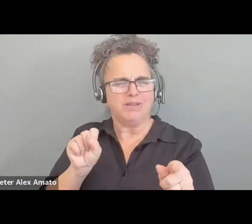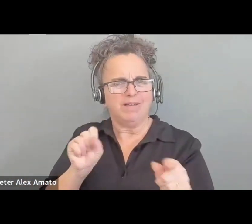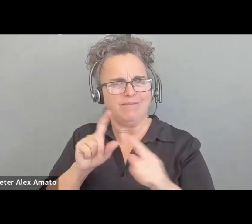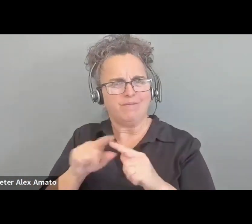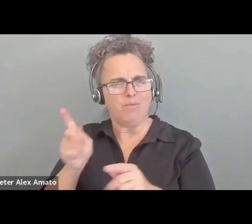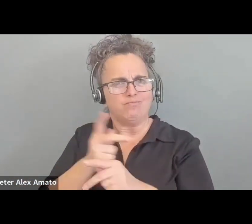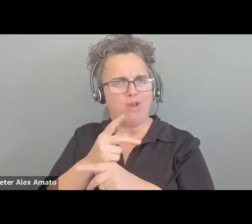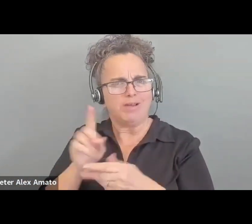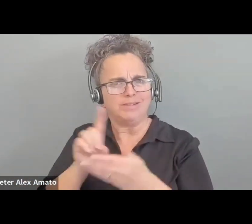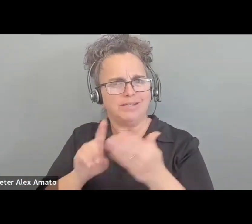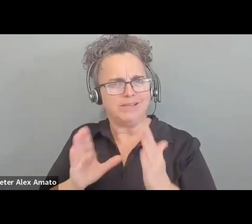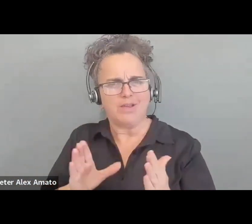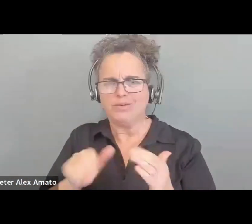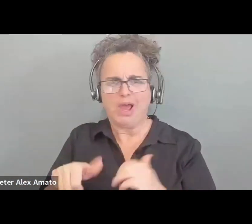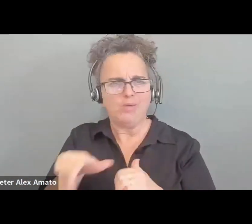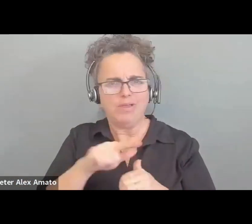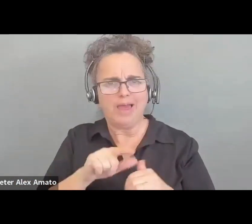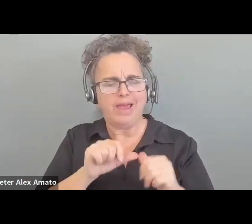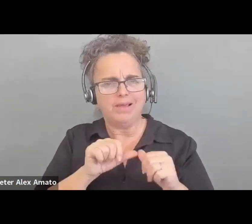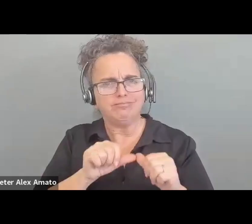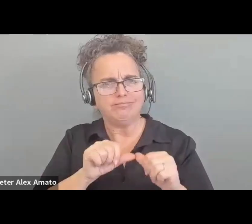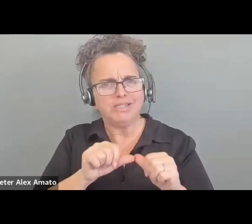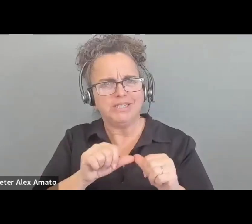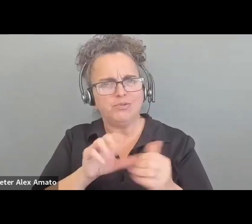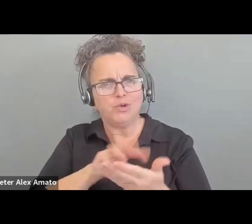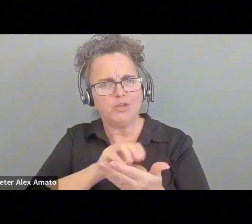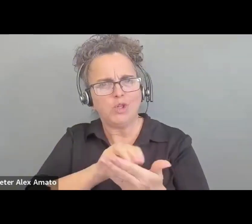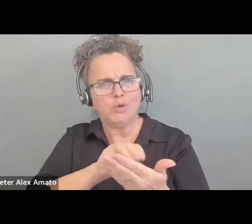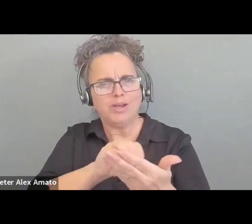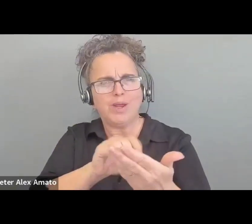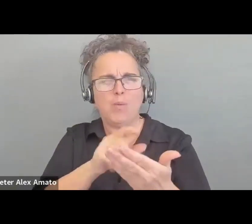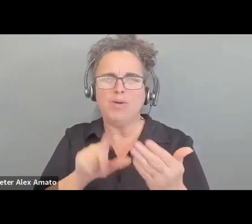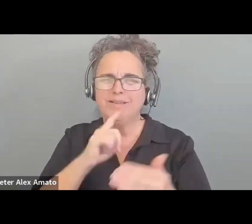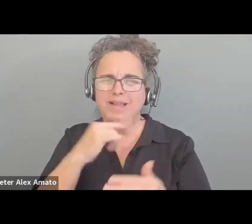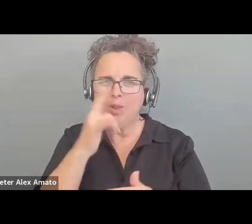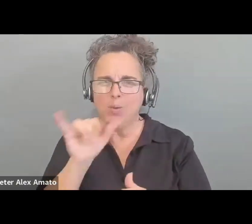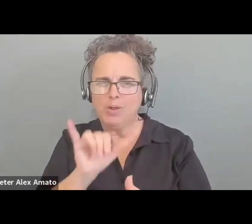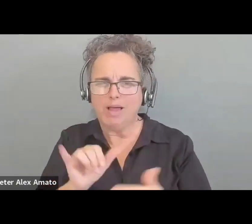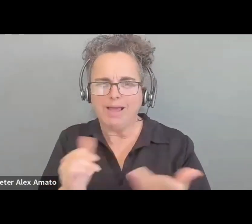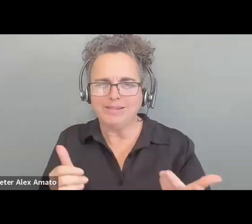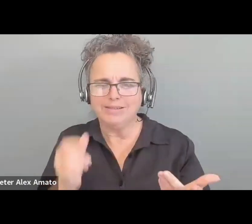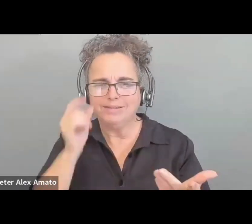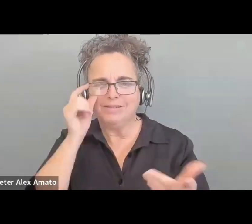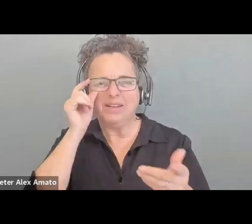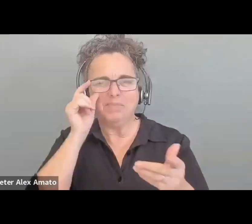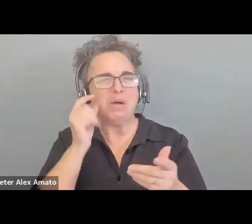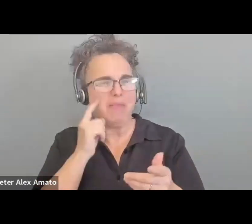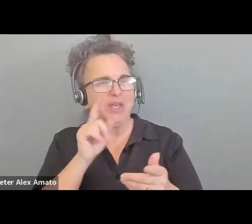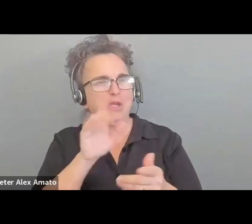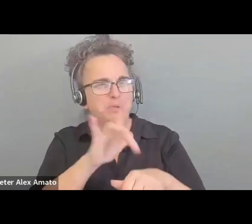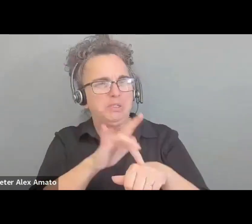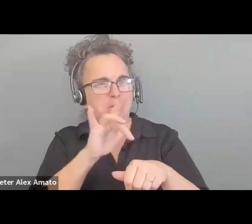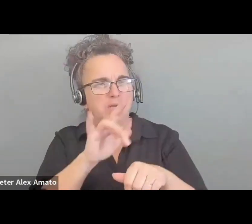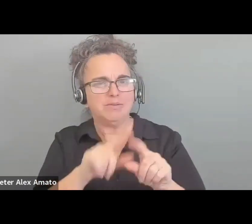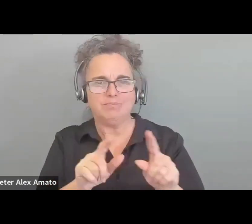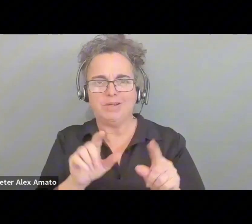What does ongoing skill development typically look like in practice?" I know you touched on it a bit, but I thought yeah, as an early career question might be